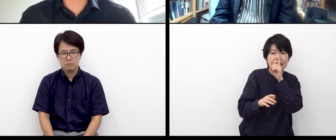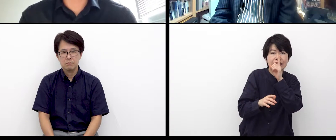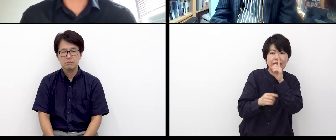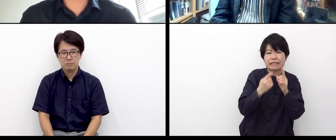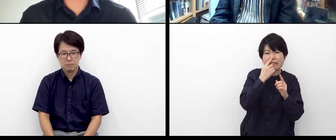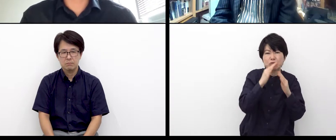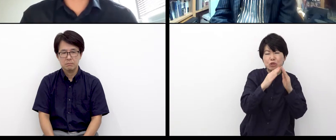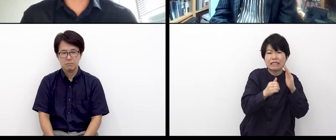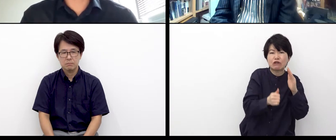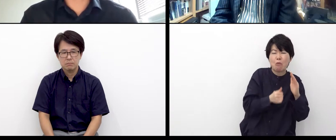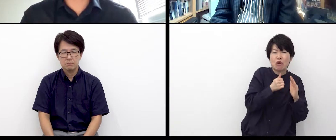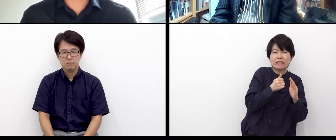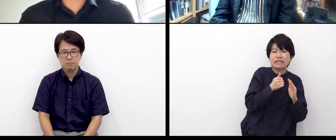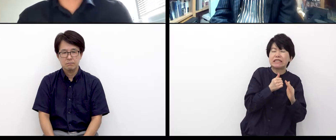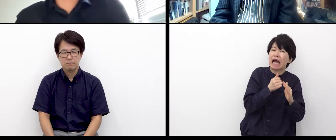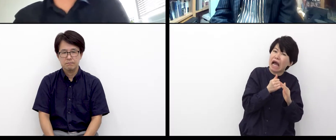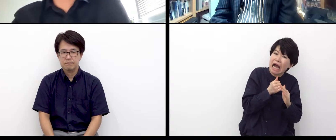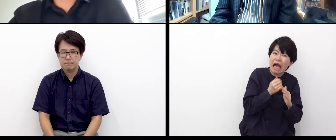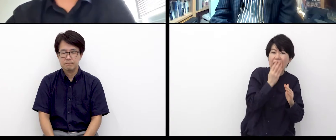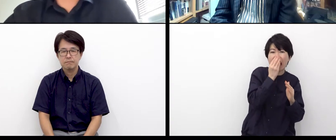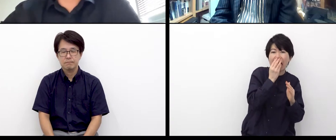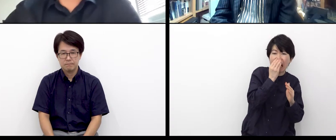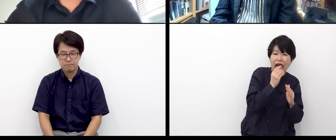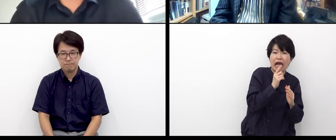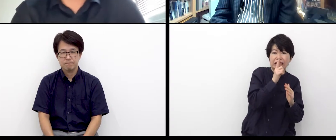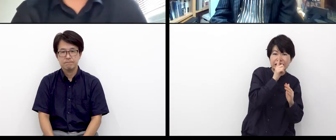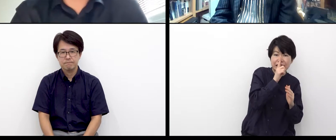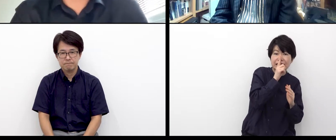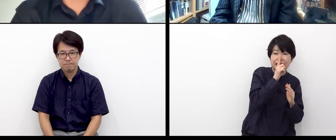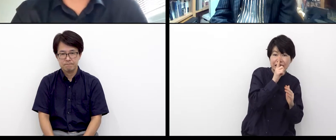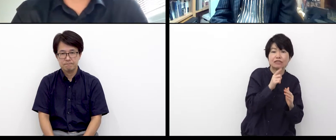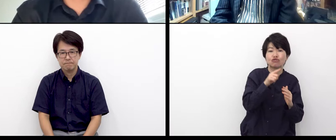So, many of them feel awkward about the word “hikikomori” itself.